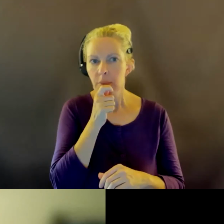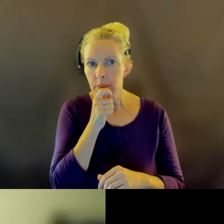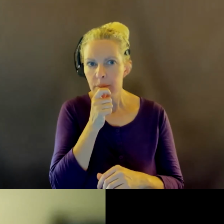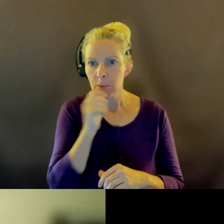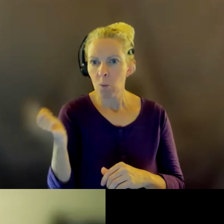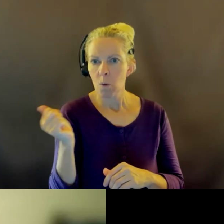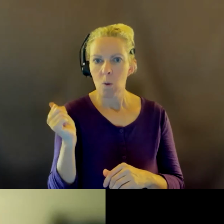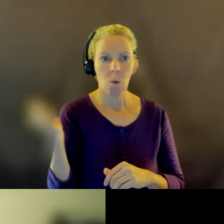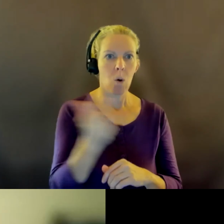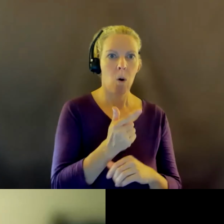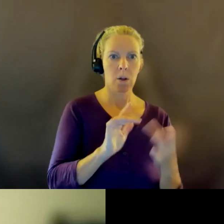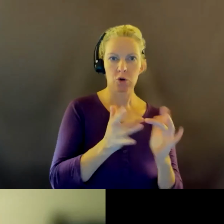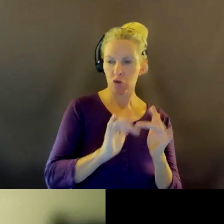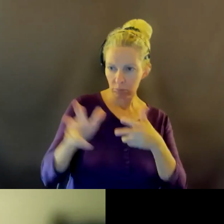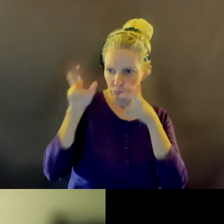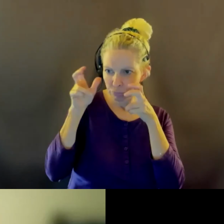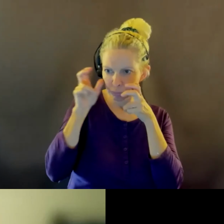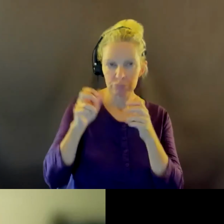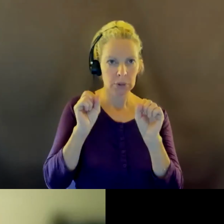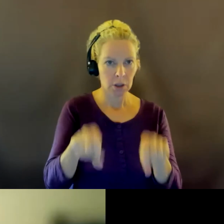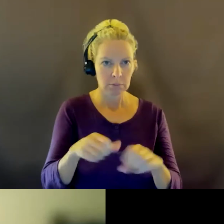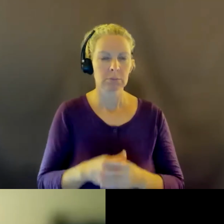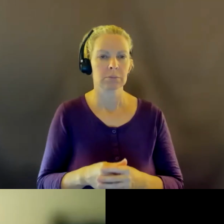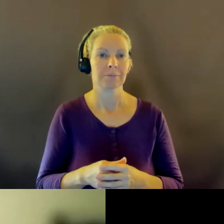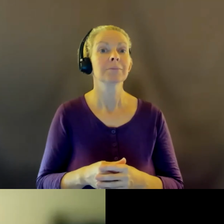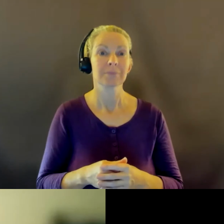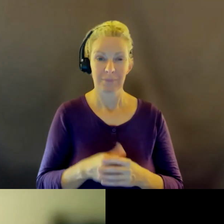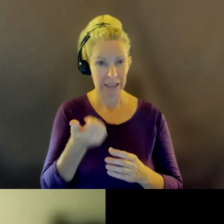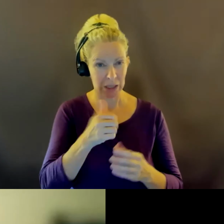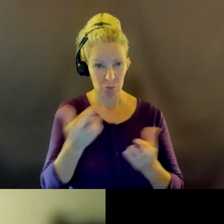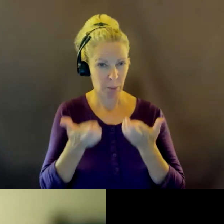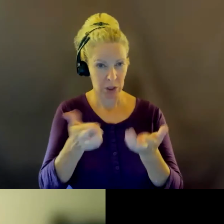In this hybrid world, does anyone have insights or recommendations for technology to pipe